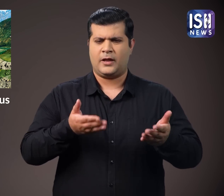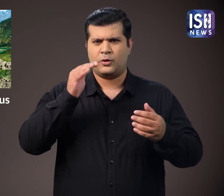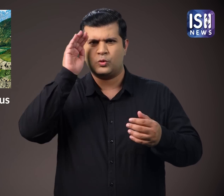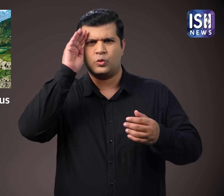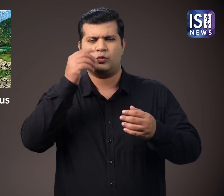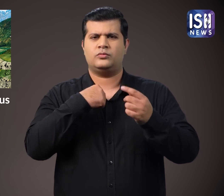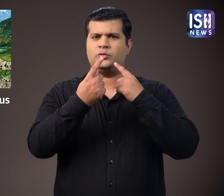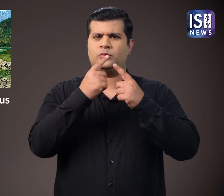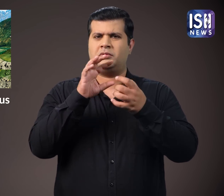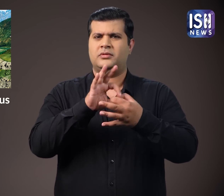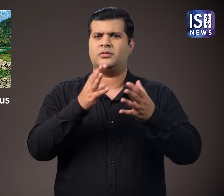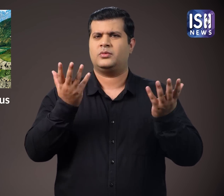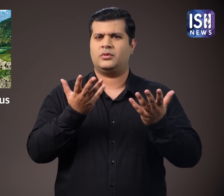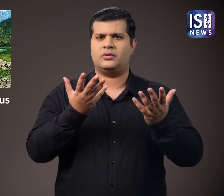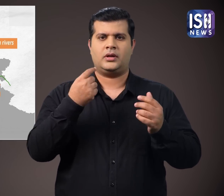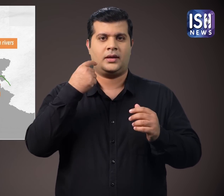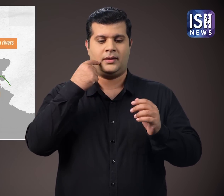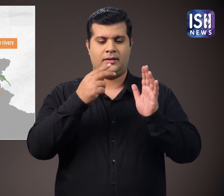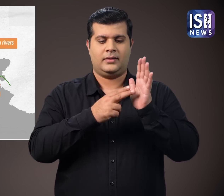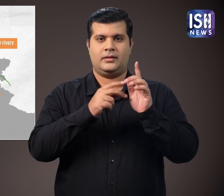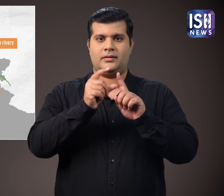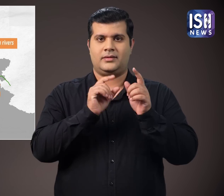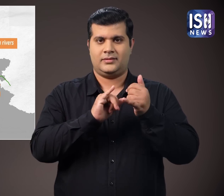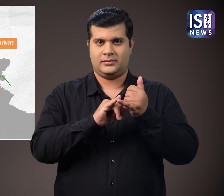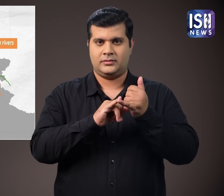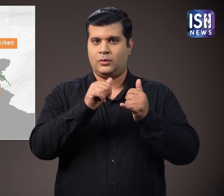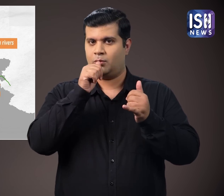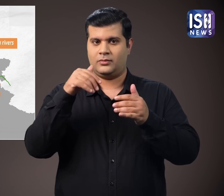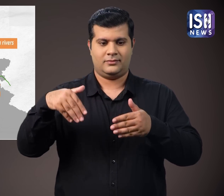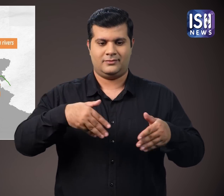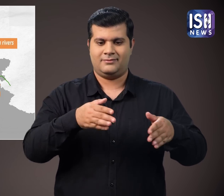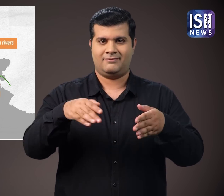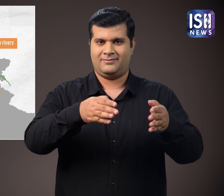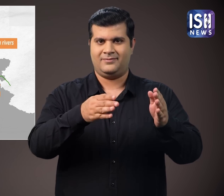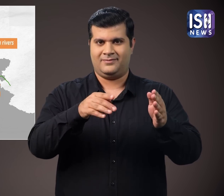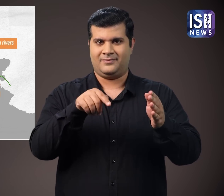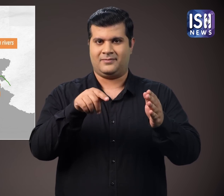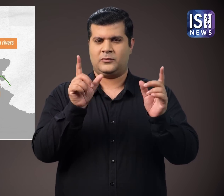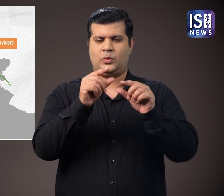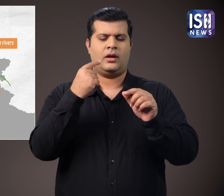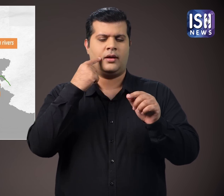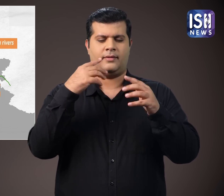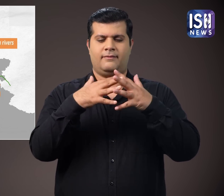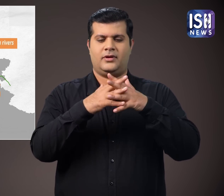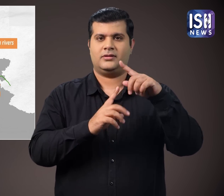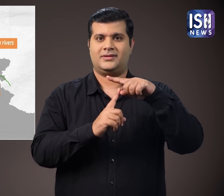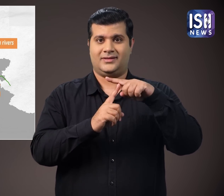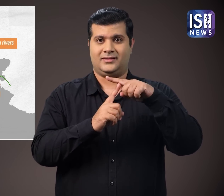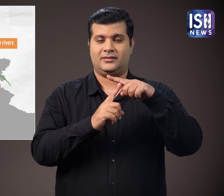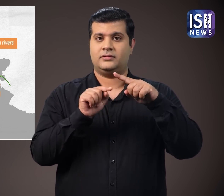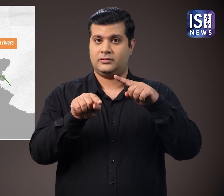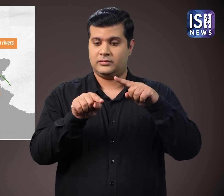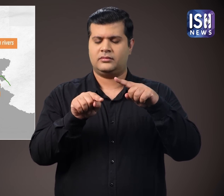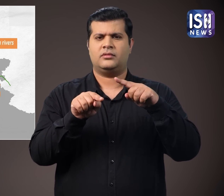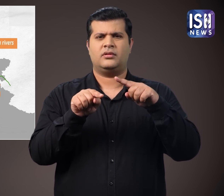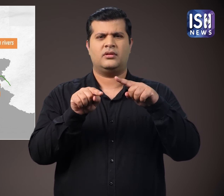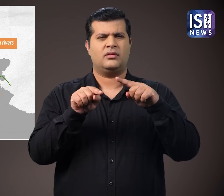What is today's news about? It is about Indus Water Treaty which is called as IWT.